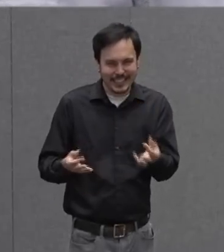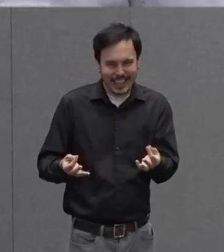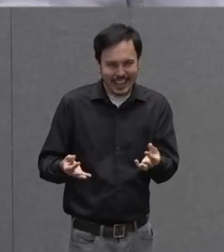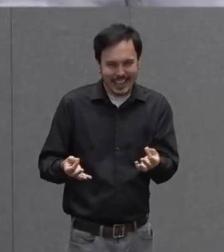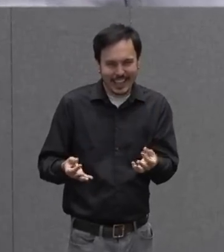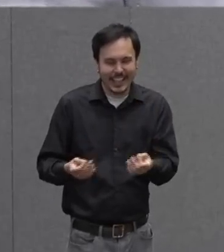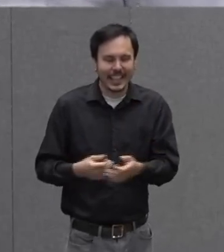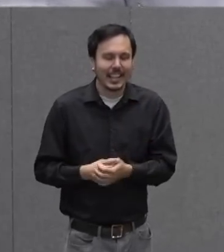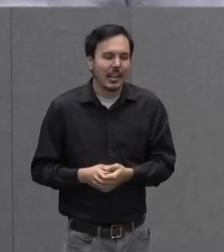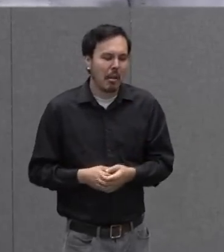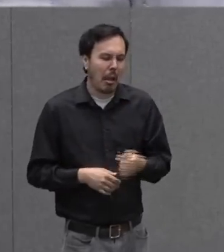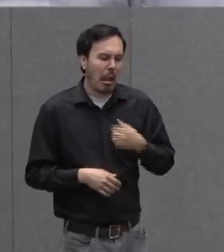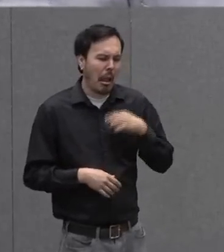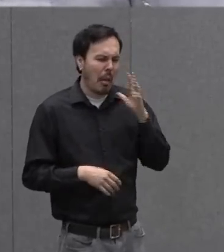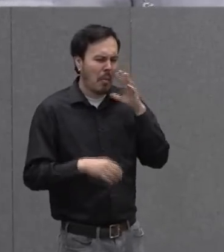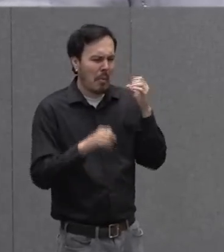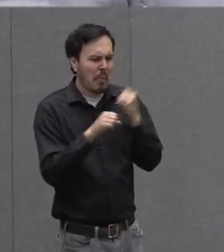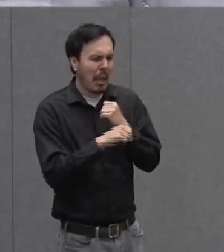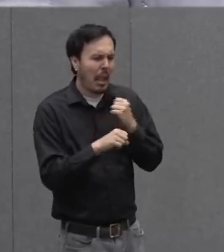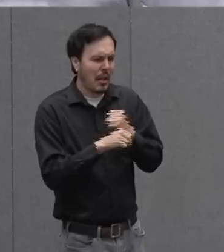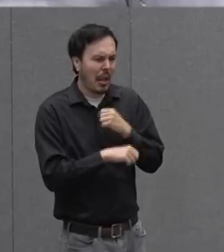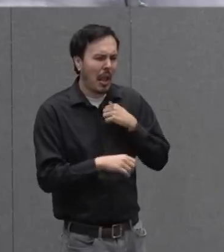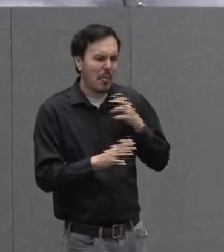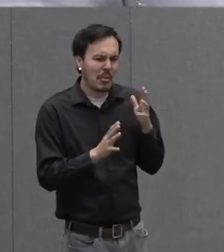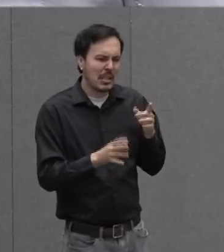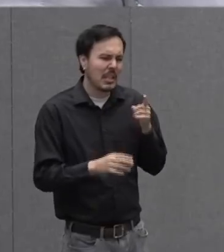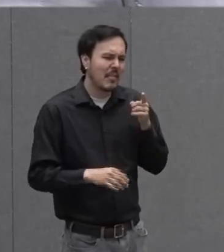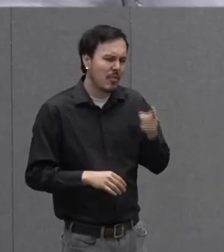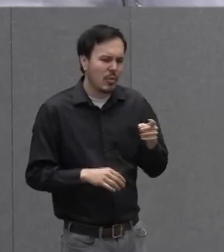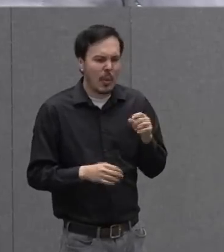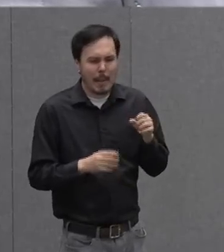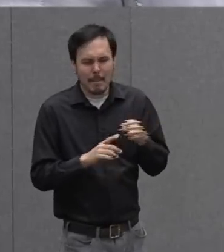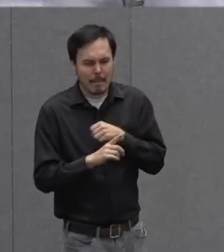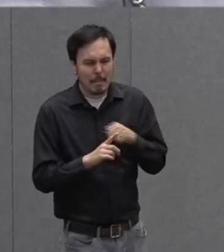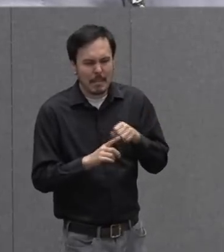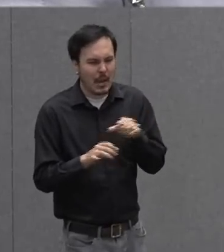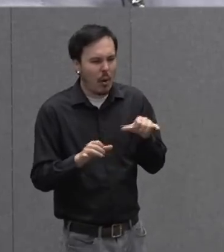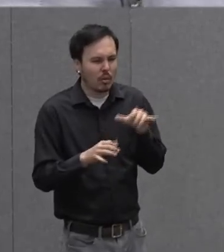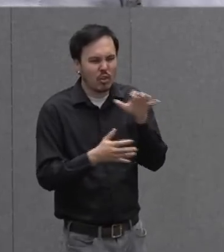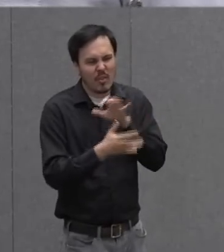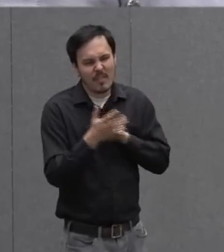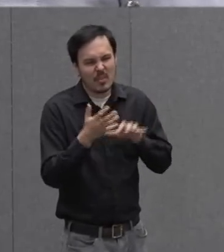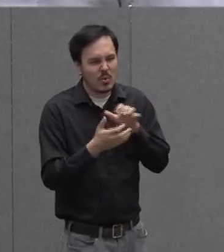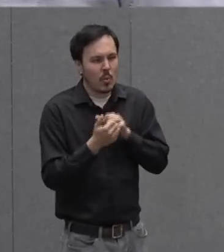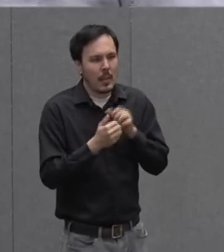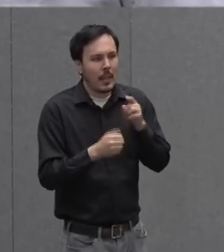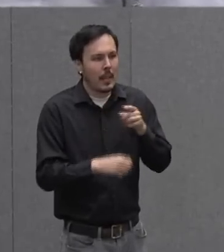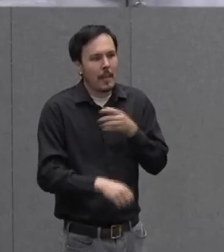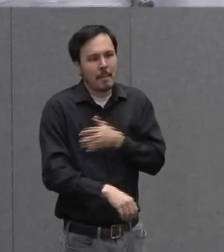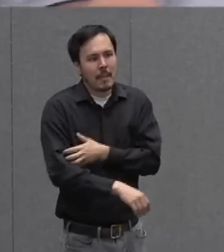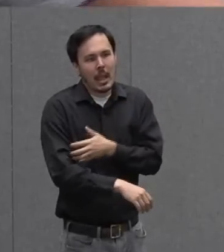"I will battle you and I will leave you beaten and confused with all of your powers," said Scissors.